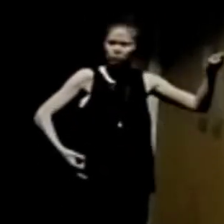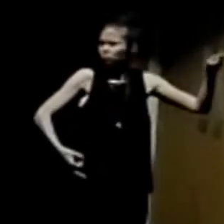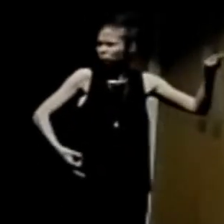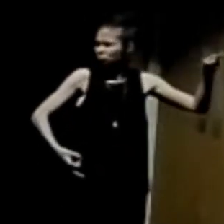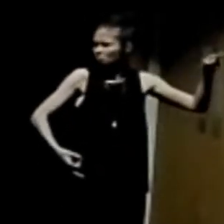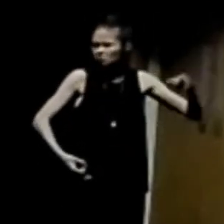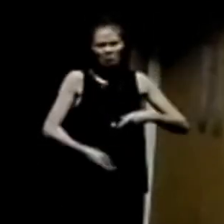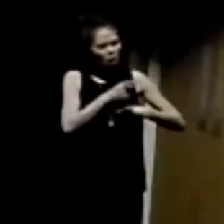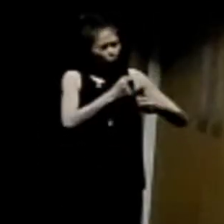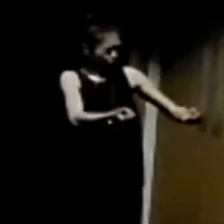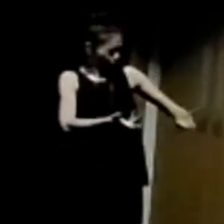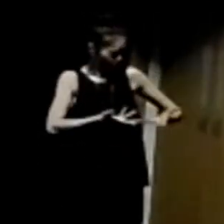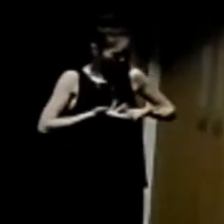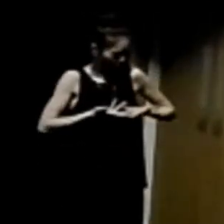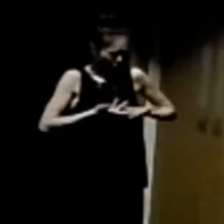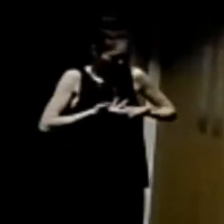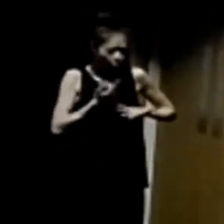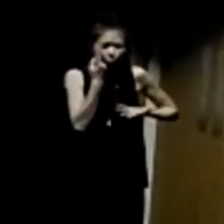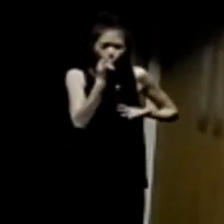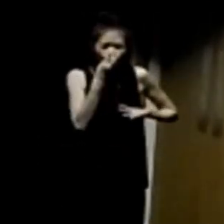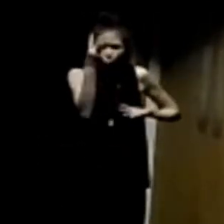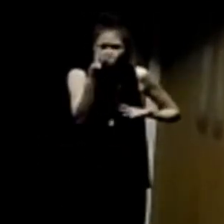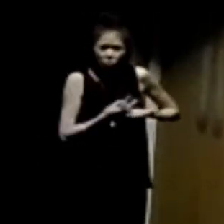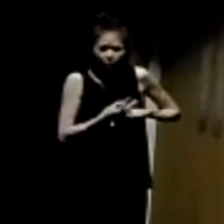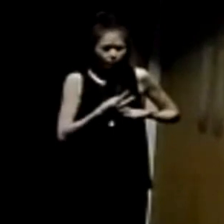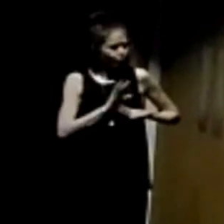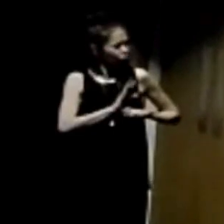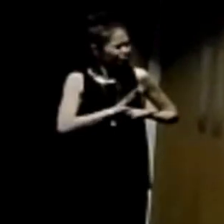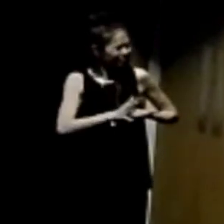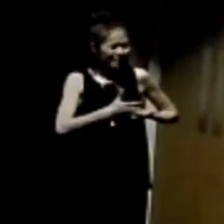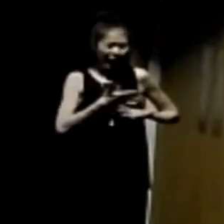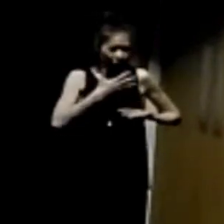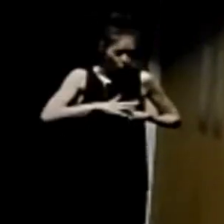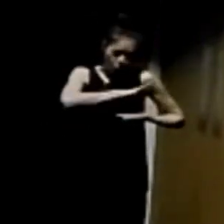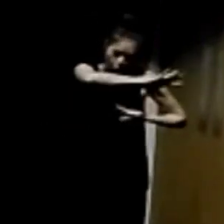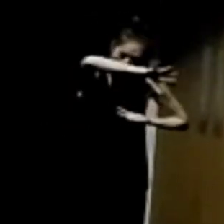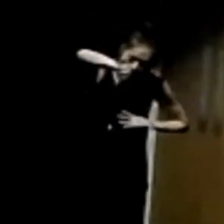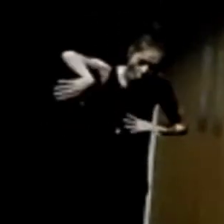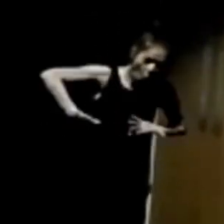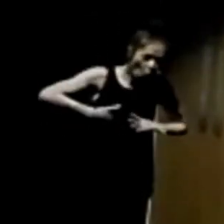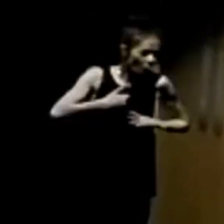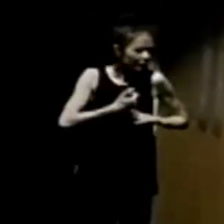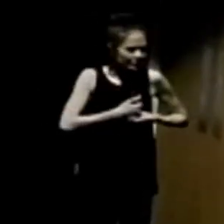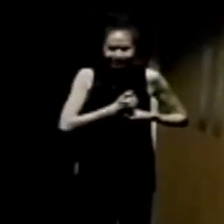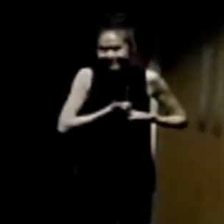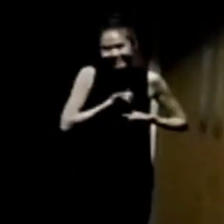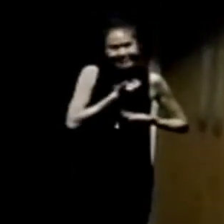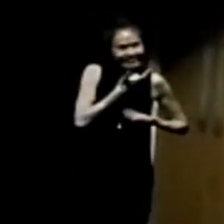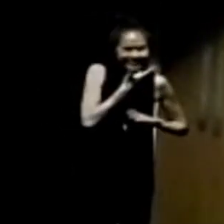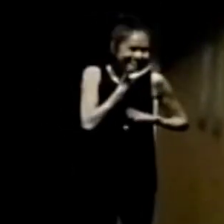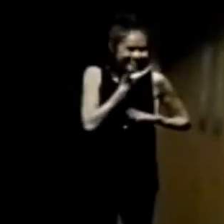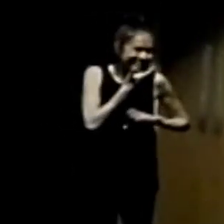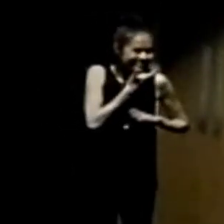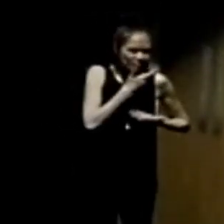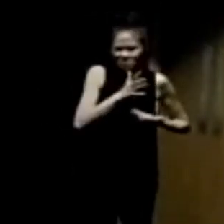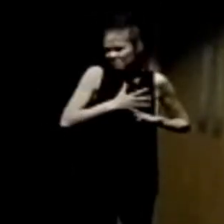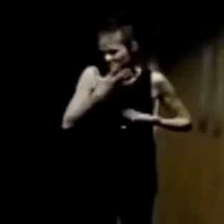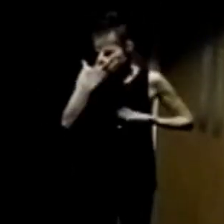You gave me all but now I get a third and I meant to look smiley and grateful? That's what I think, but I better not say that or they’ll be toys out of the pram,